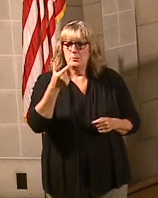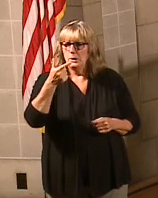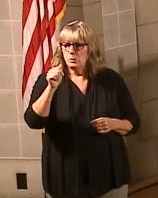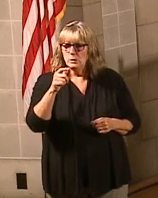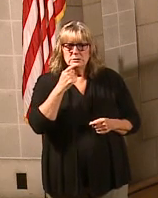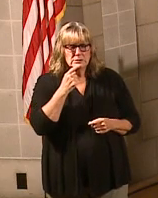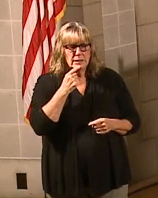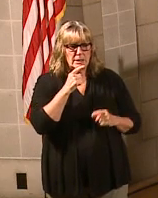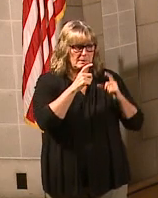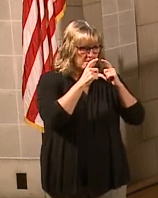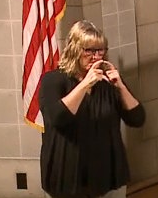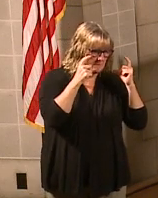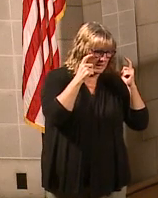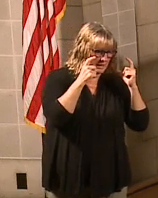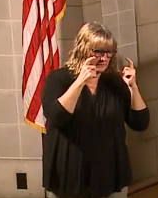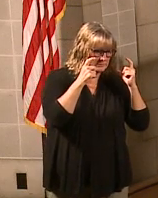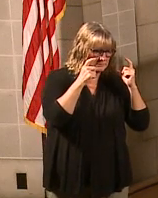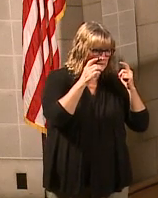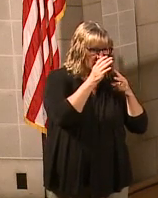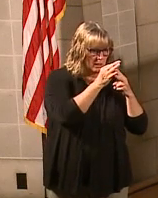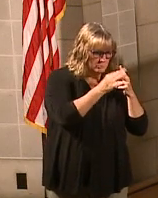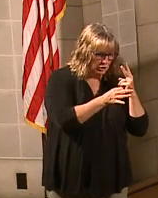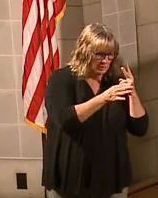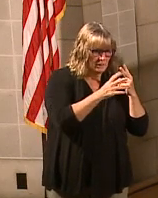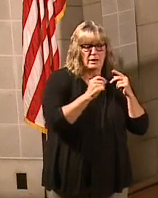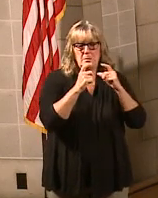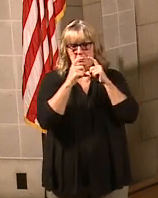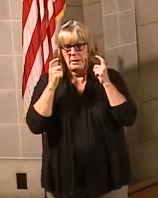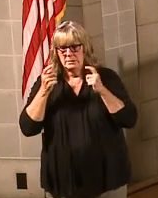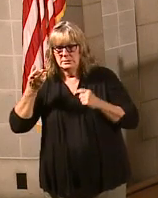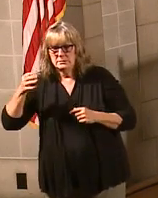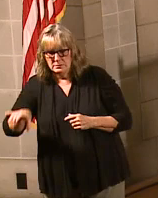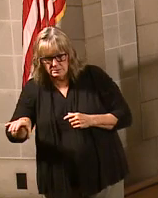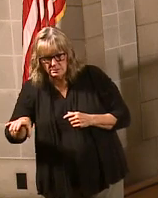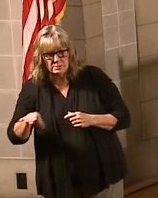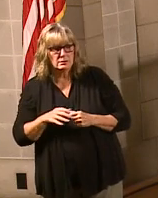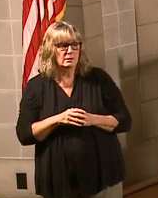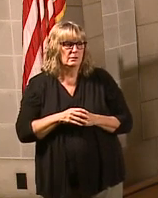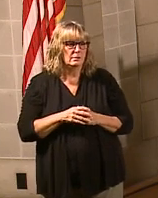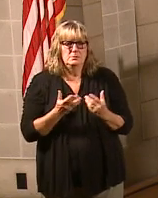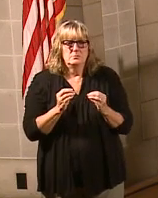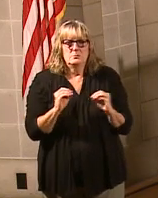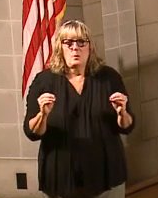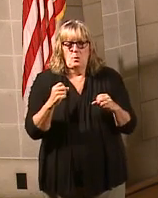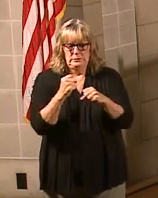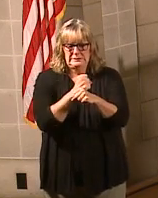HAVEN'T READ IT -- THAT ACTUALLY FOUND THERE WASN'T ANY